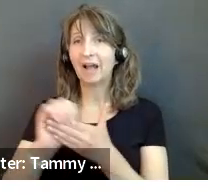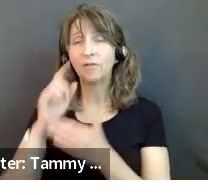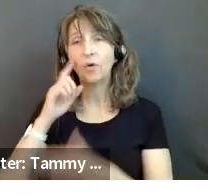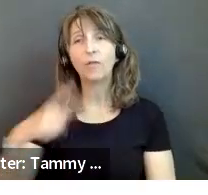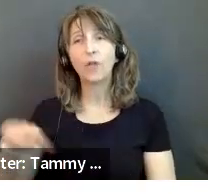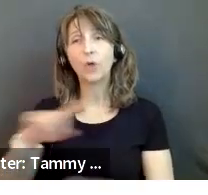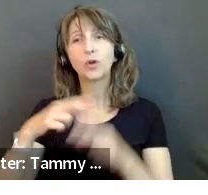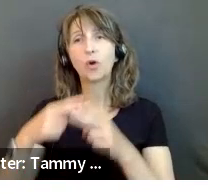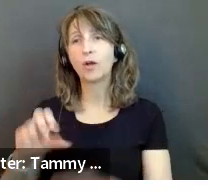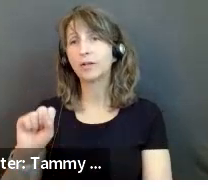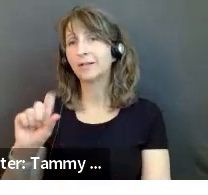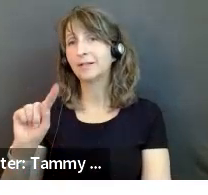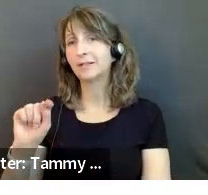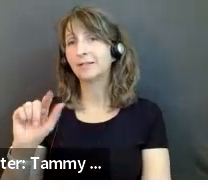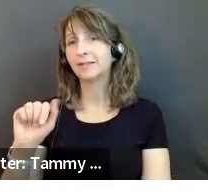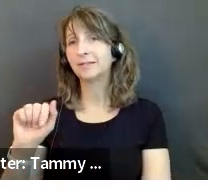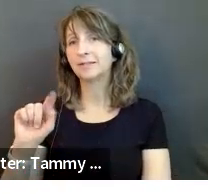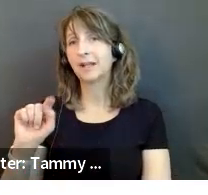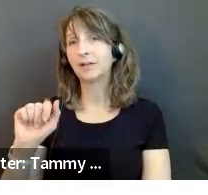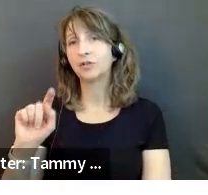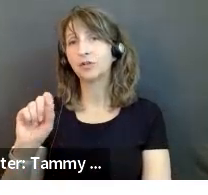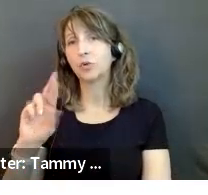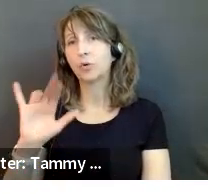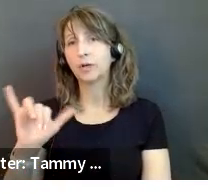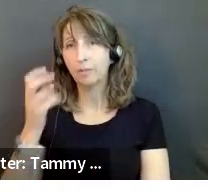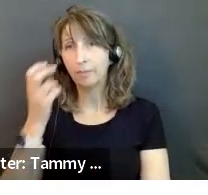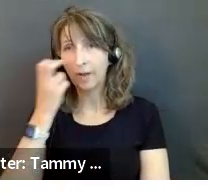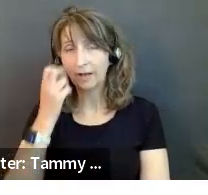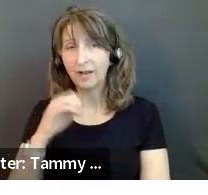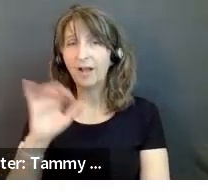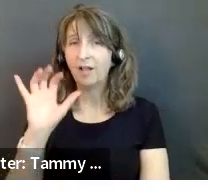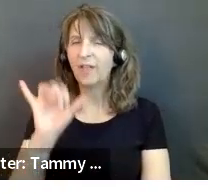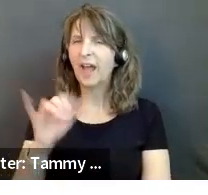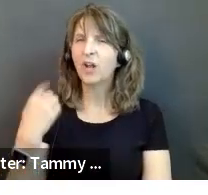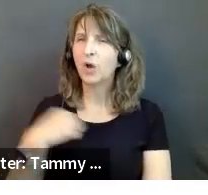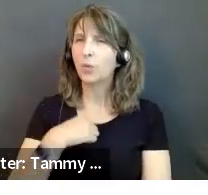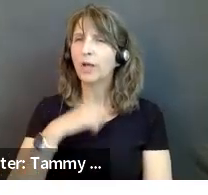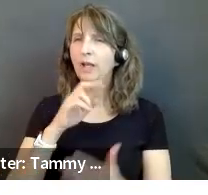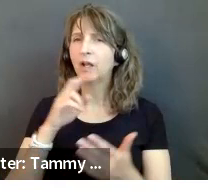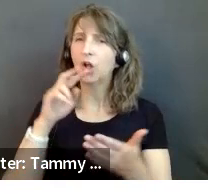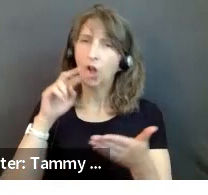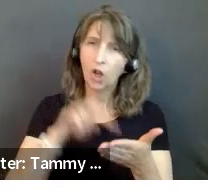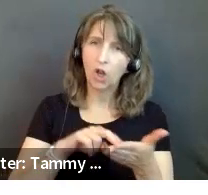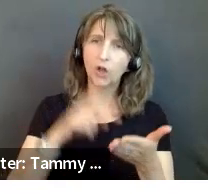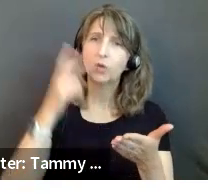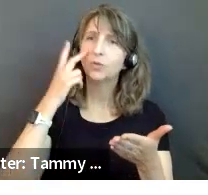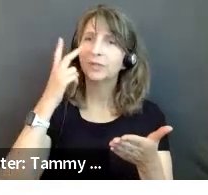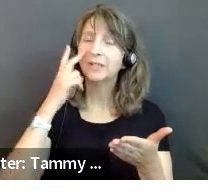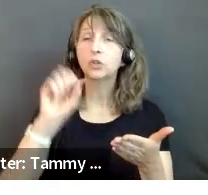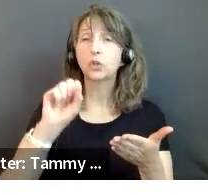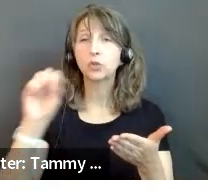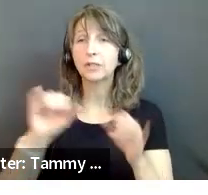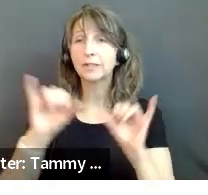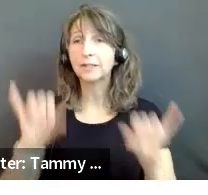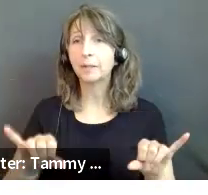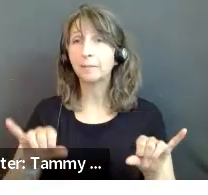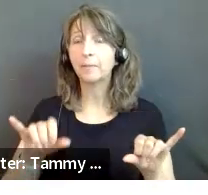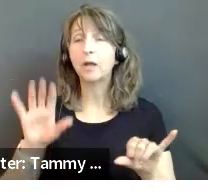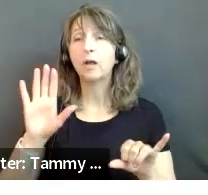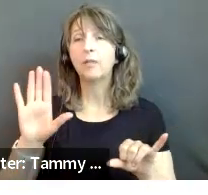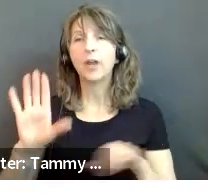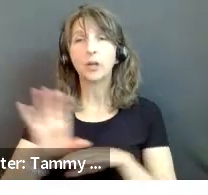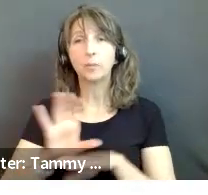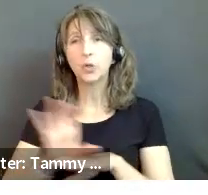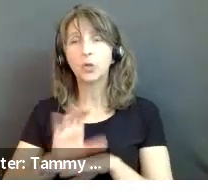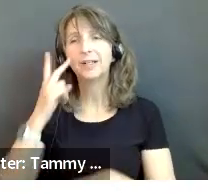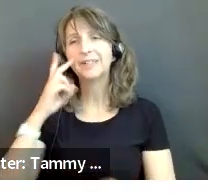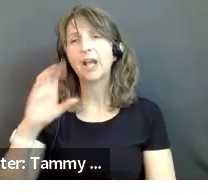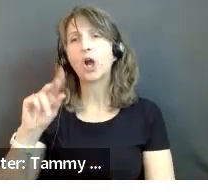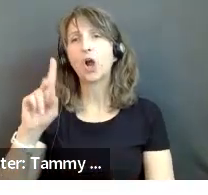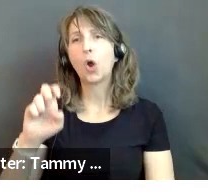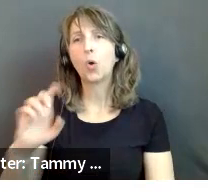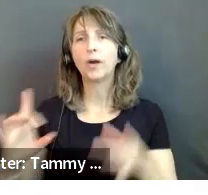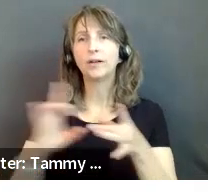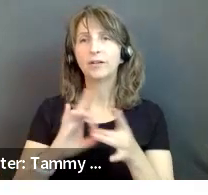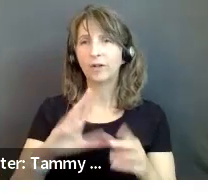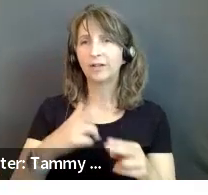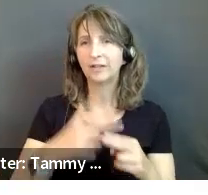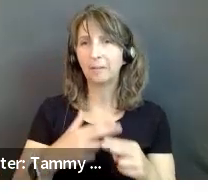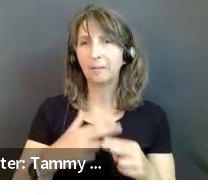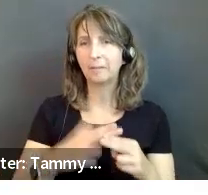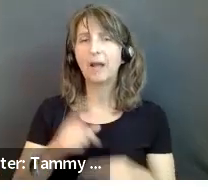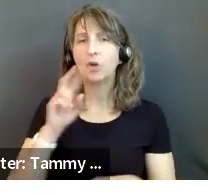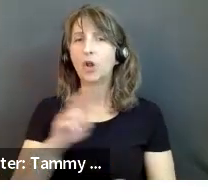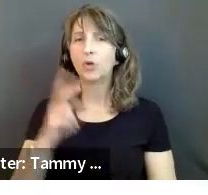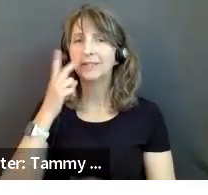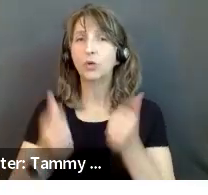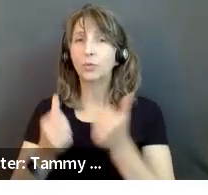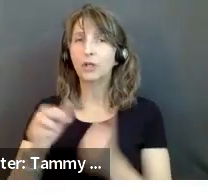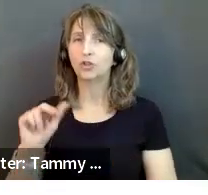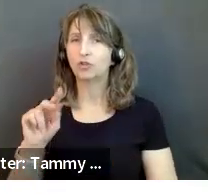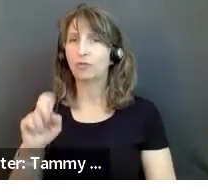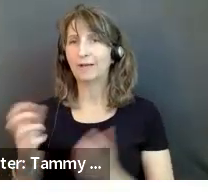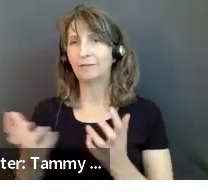To see how people are coded in the Social Security system to determine which rate we need to look at for substantial gainful activity.